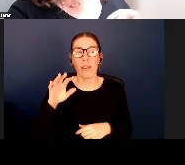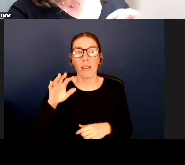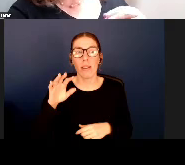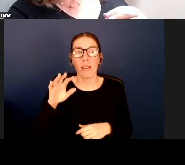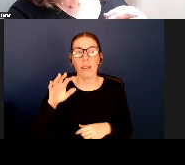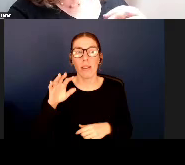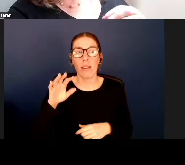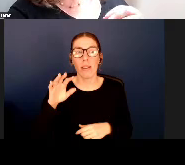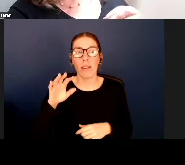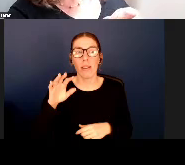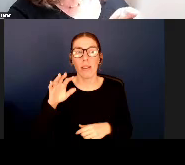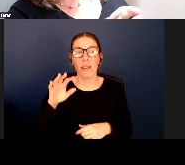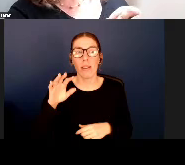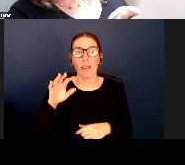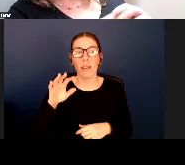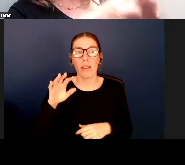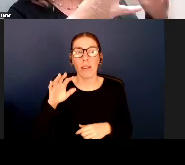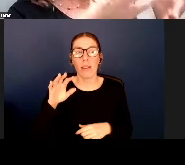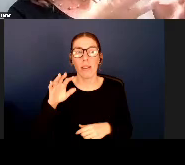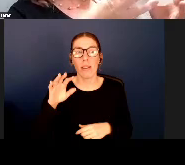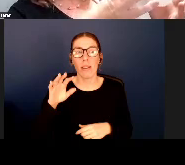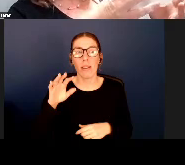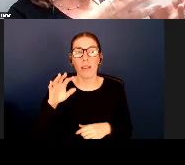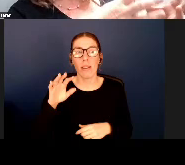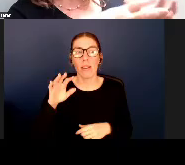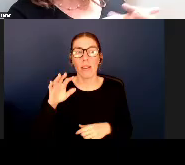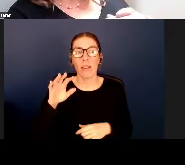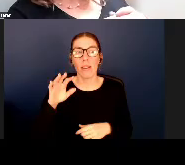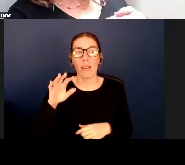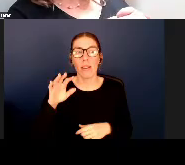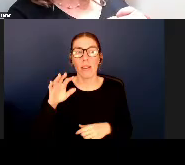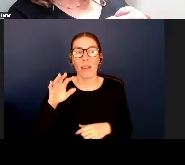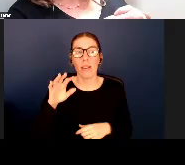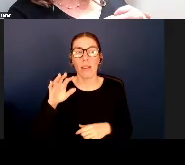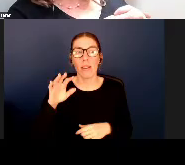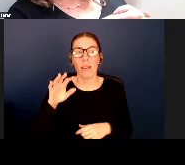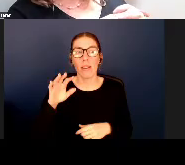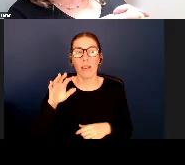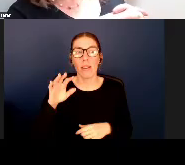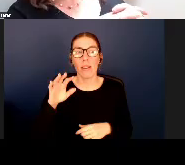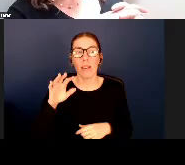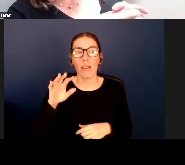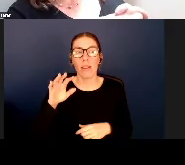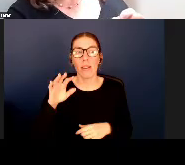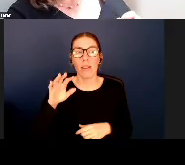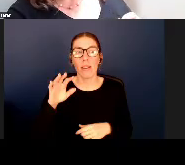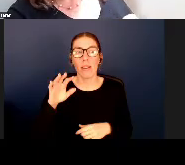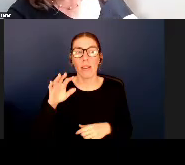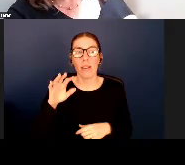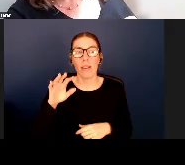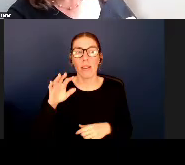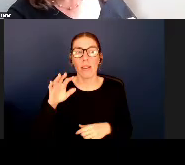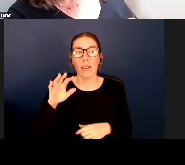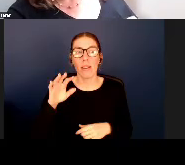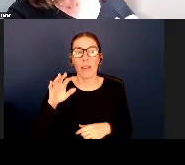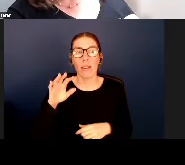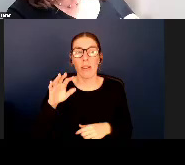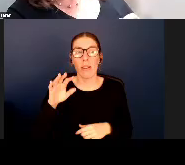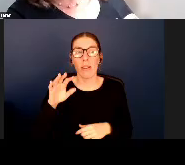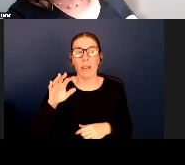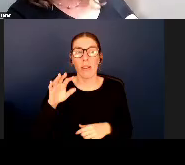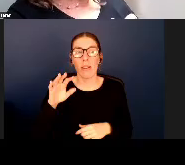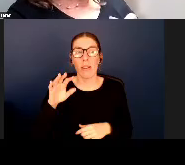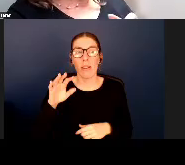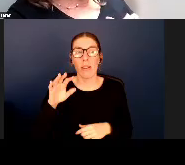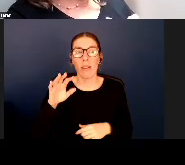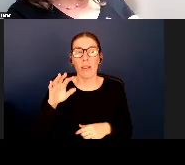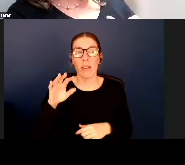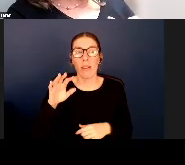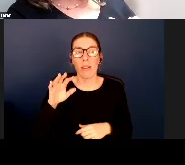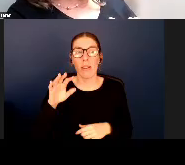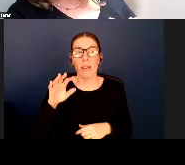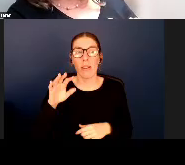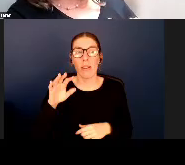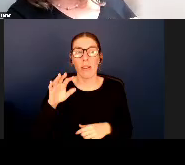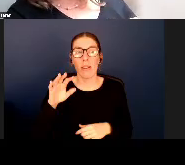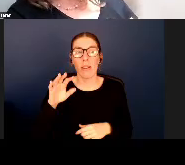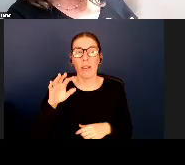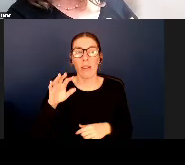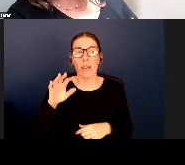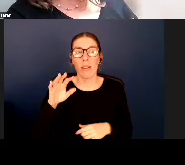so 95% of the kiddos in this data set were 0 to 5 years old. 66% were male and that goes along